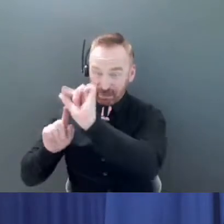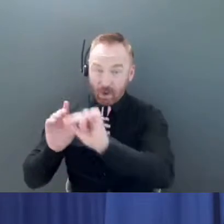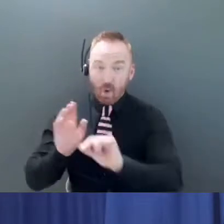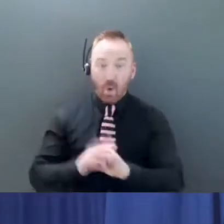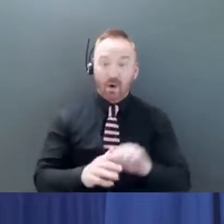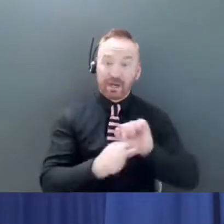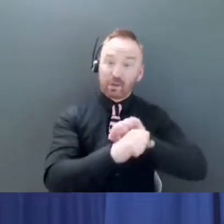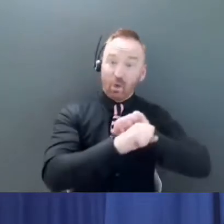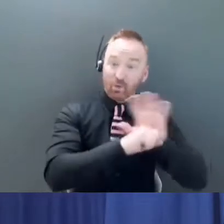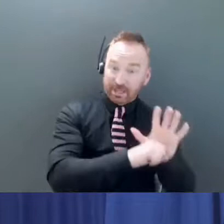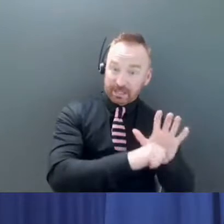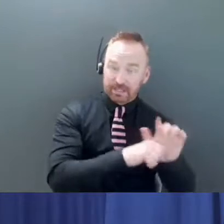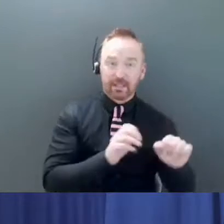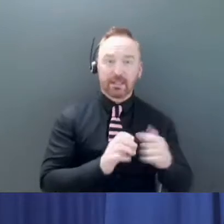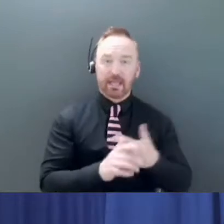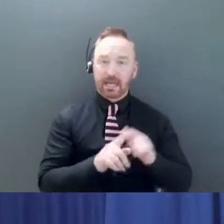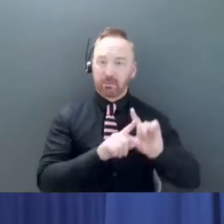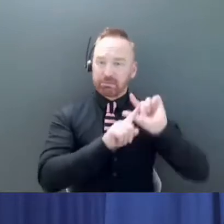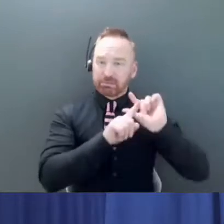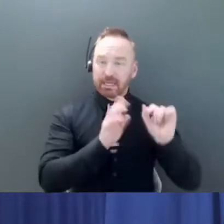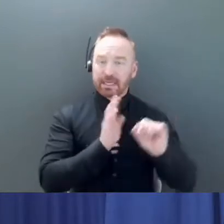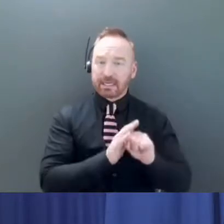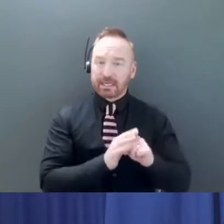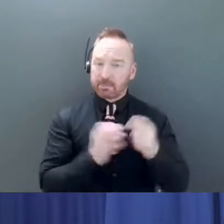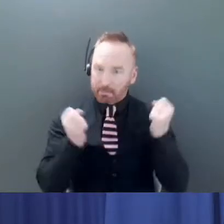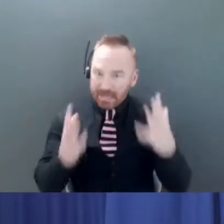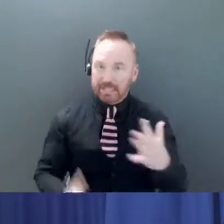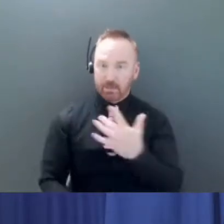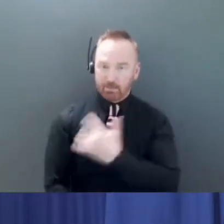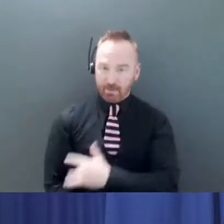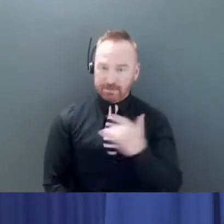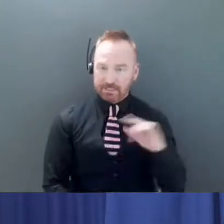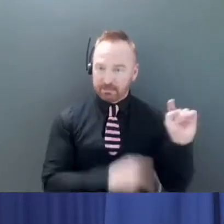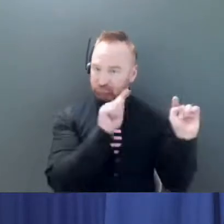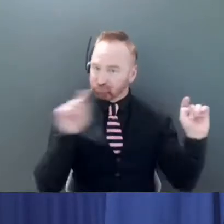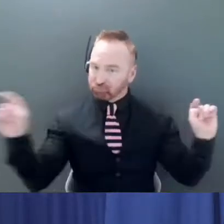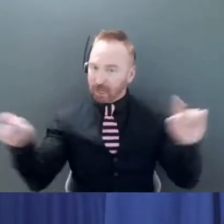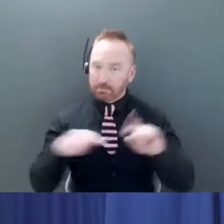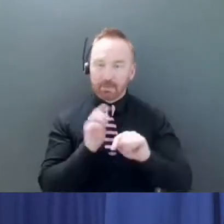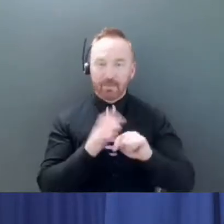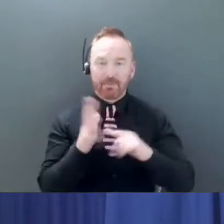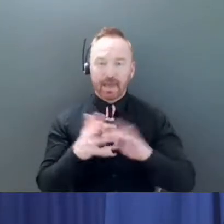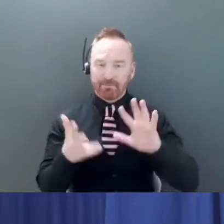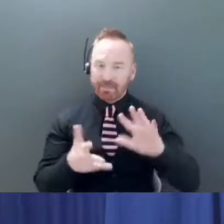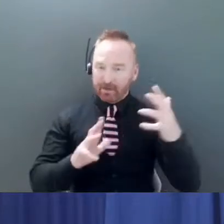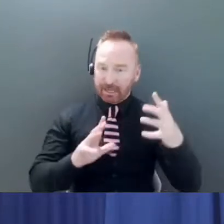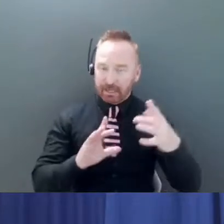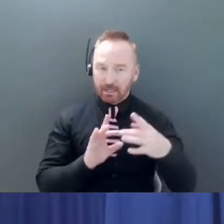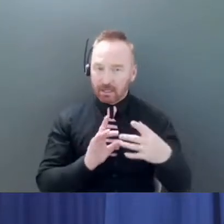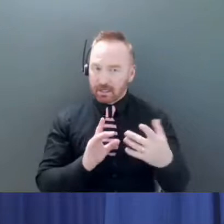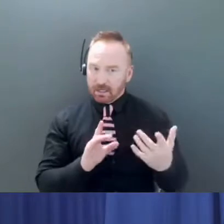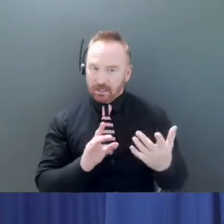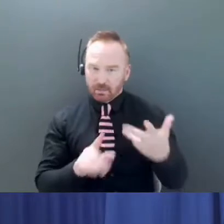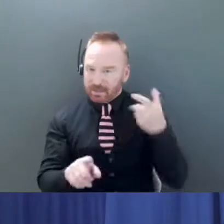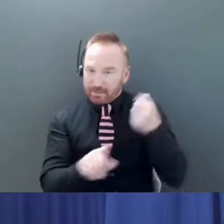will have in areas with higher vaccination rates is still uncertain. For example to the surprise of